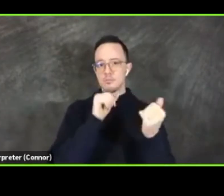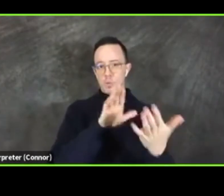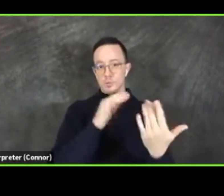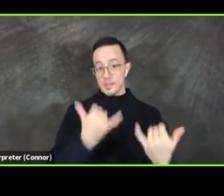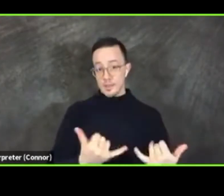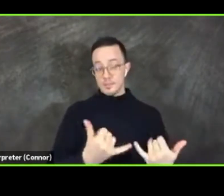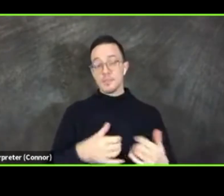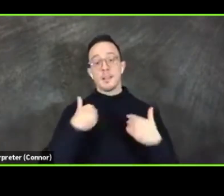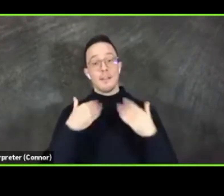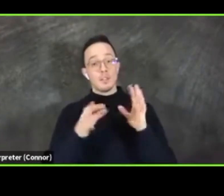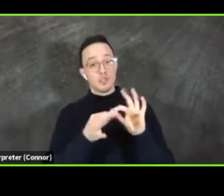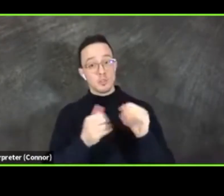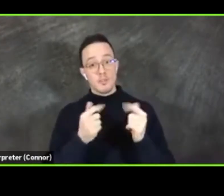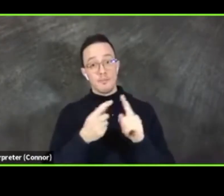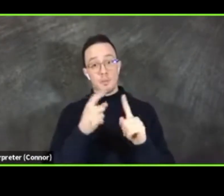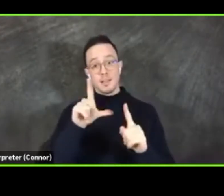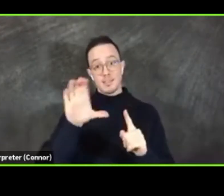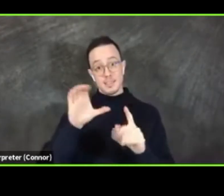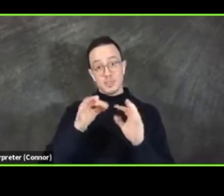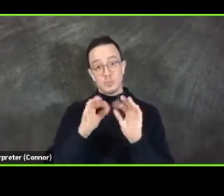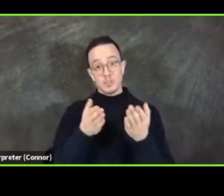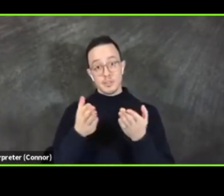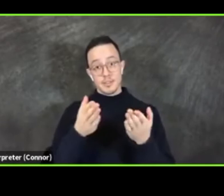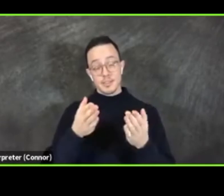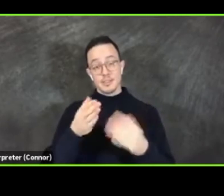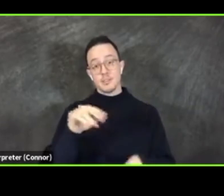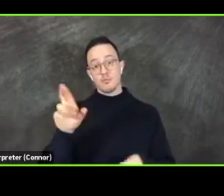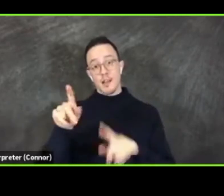SERVICES WITH US PINNED TO THE RIGHT CORNER OF THE SCREEN, AND CLOSED CAPTIONING,